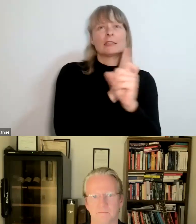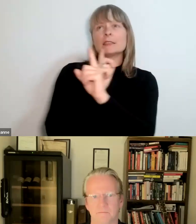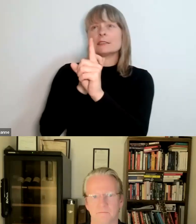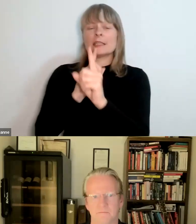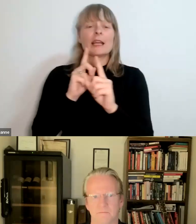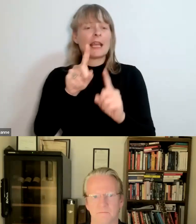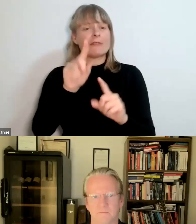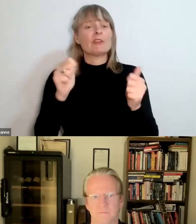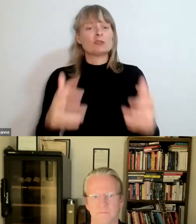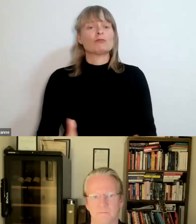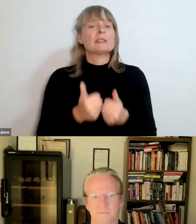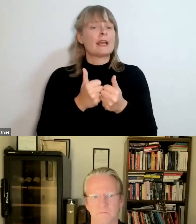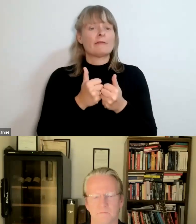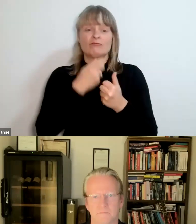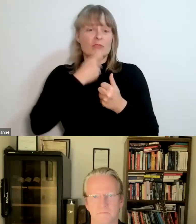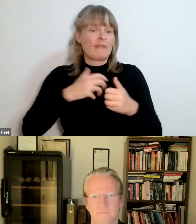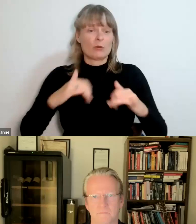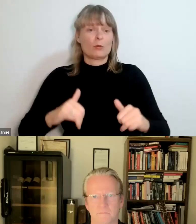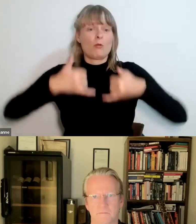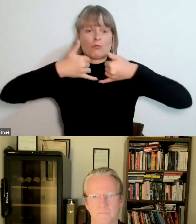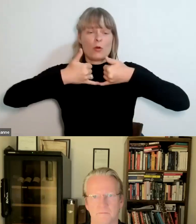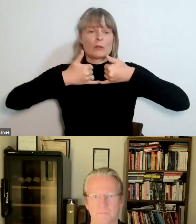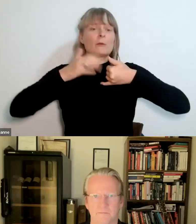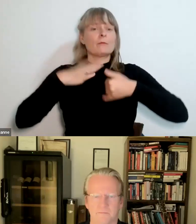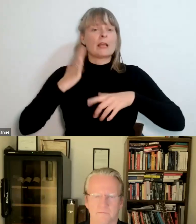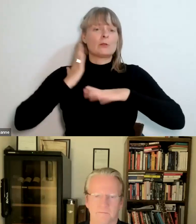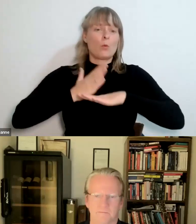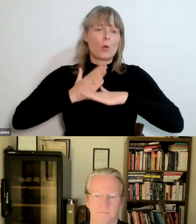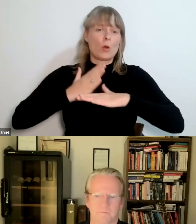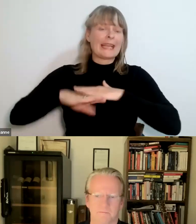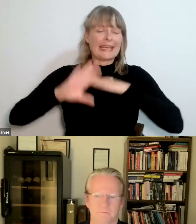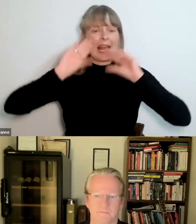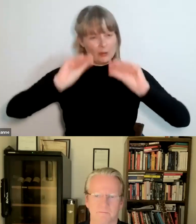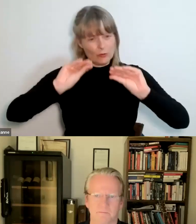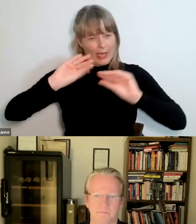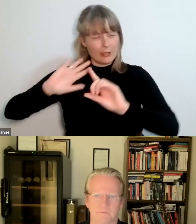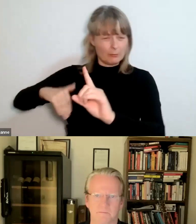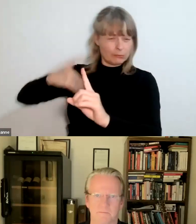the